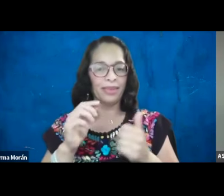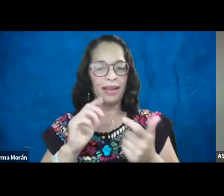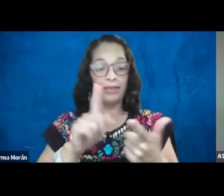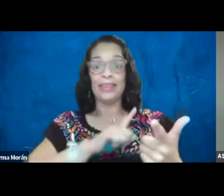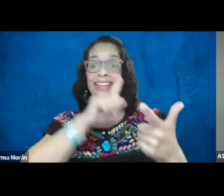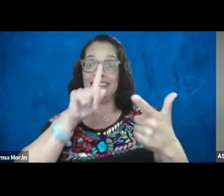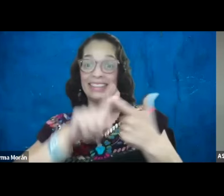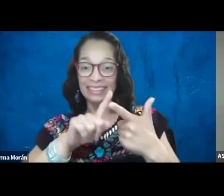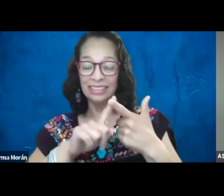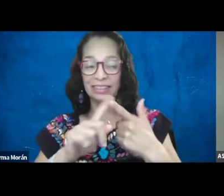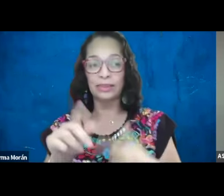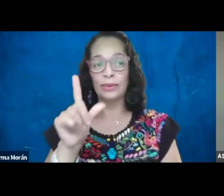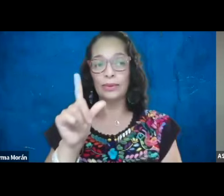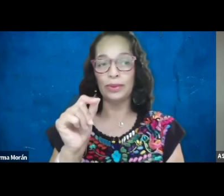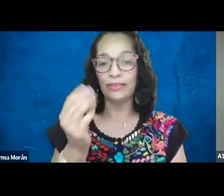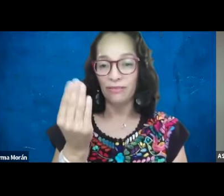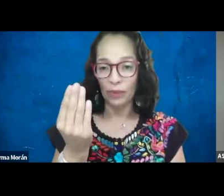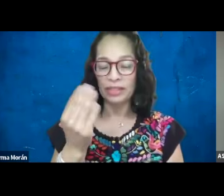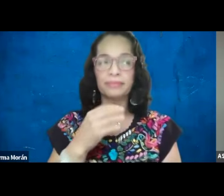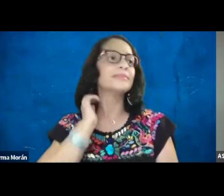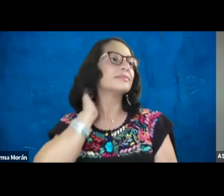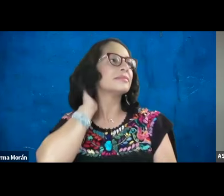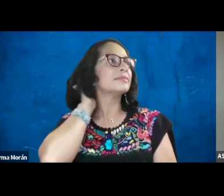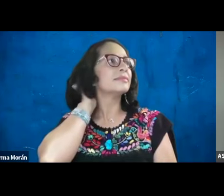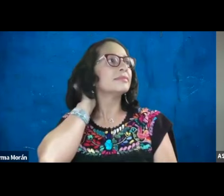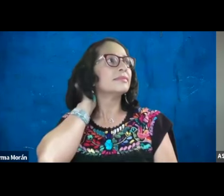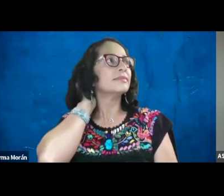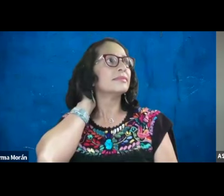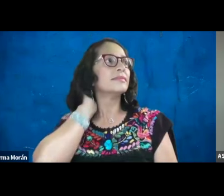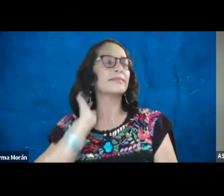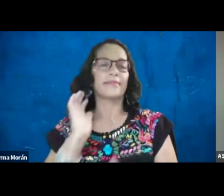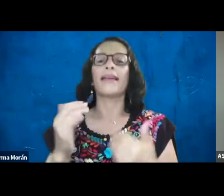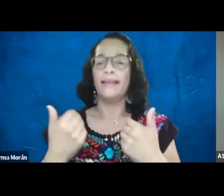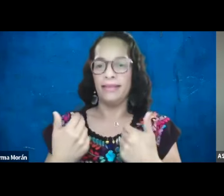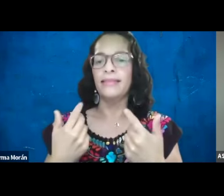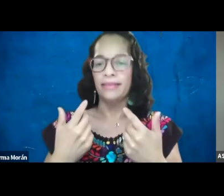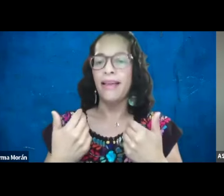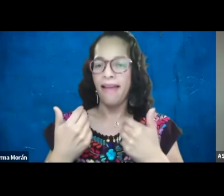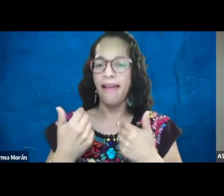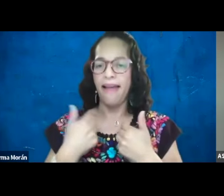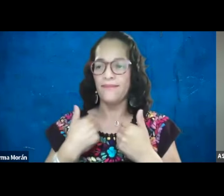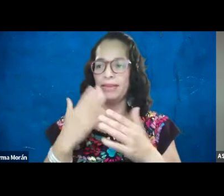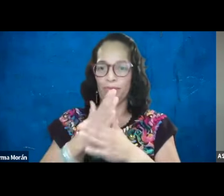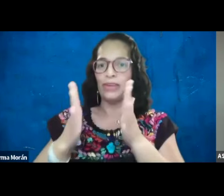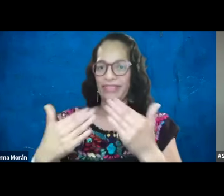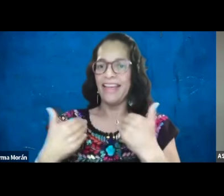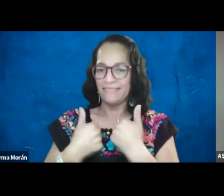was my first experience with, uh, in 2006. And then my second child was born in 2014.